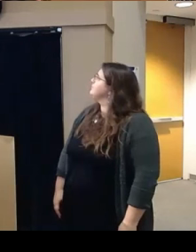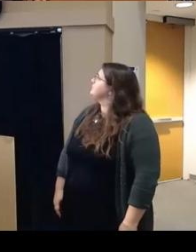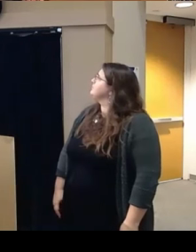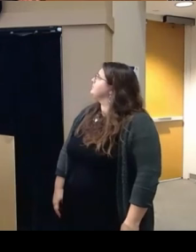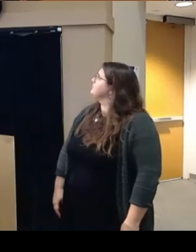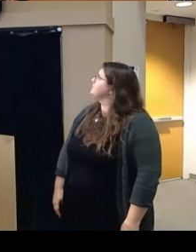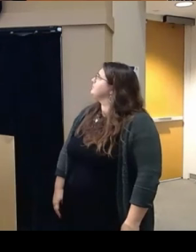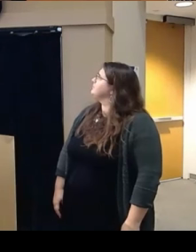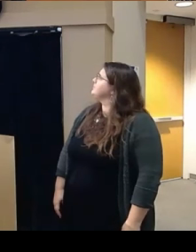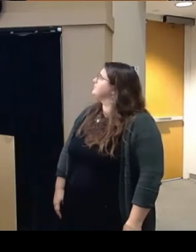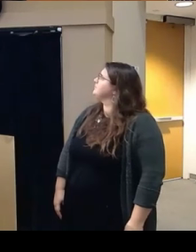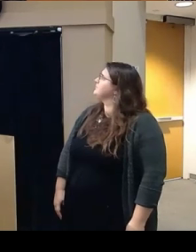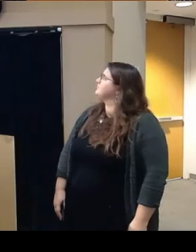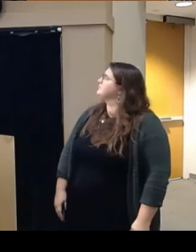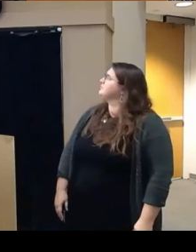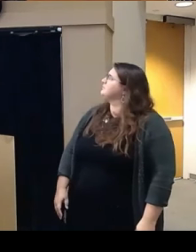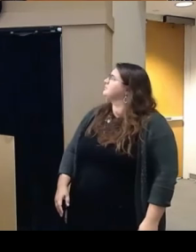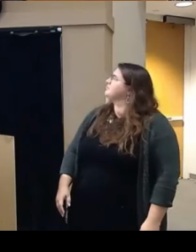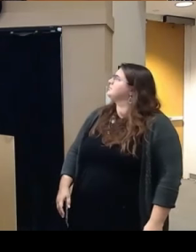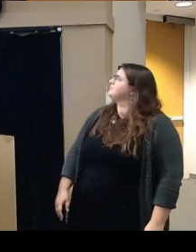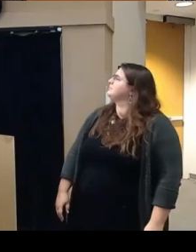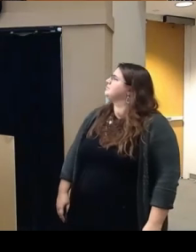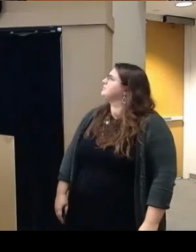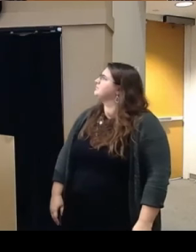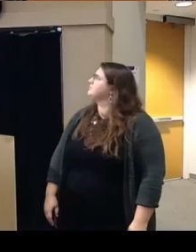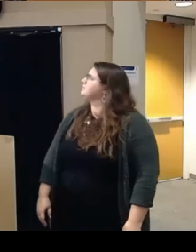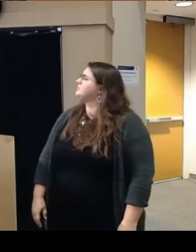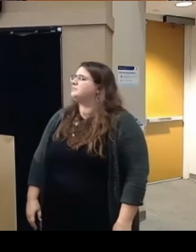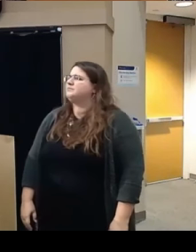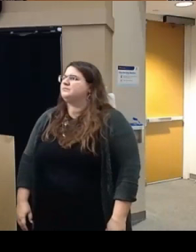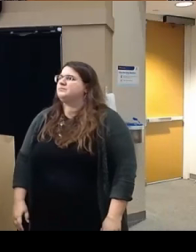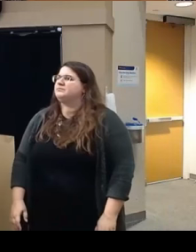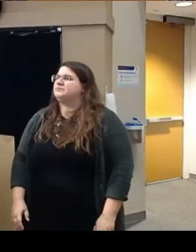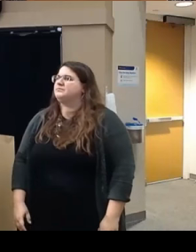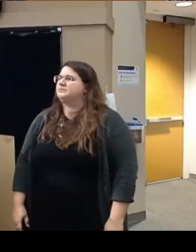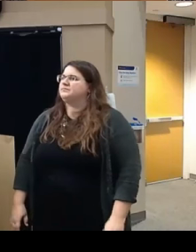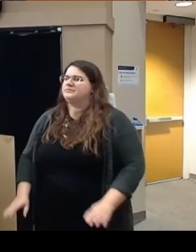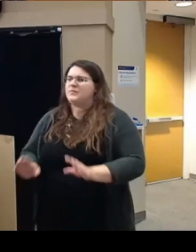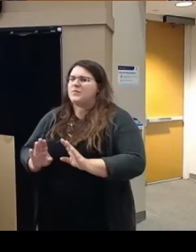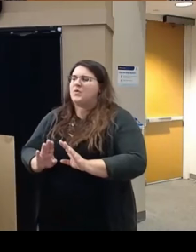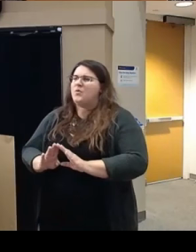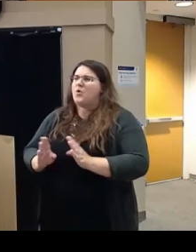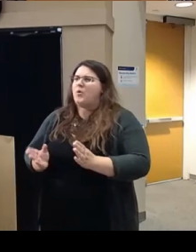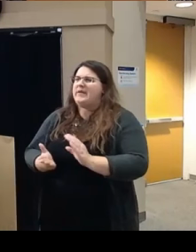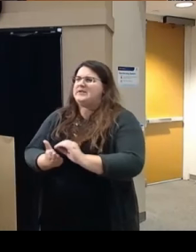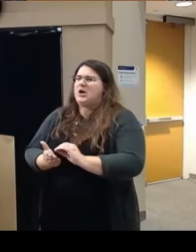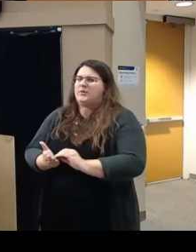plan with our new Behavioral Health module so the first thing I'm going to do is open a document ation only encounter which is the same process as you do for treatment